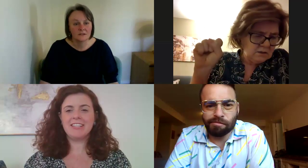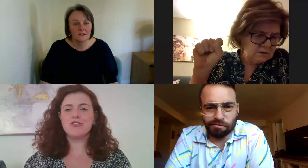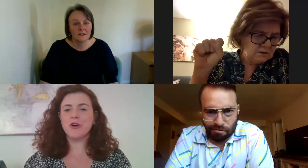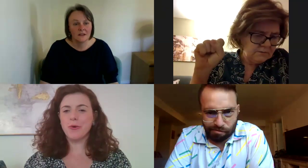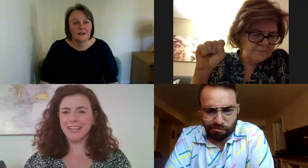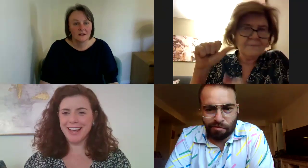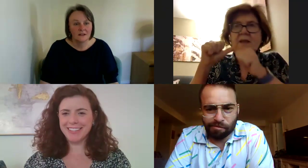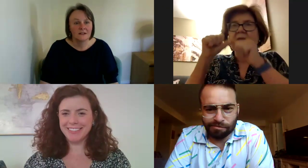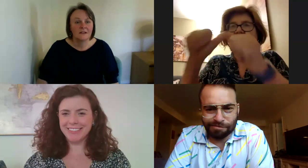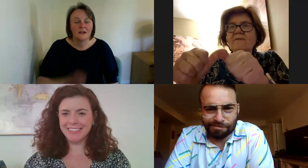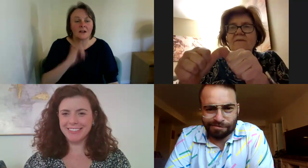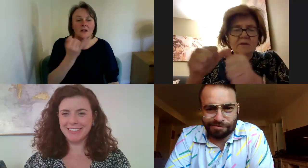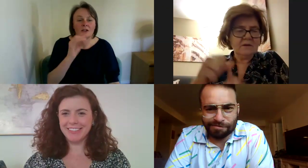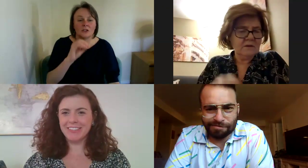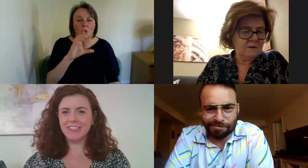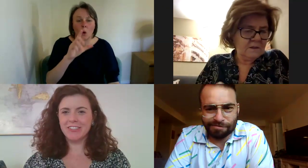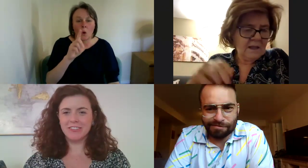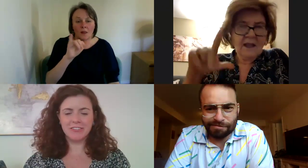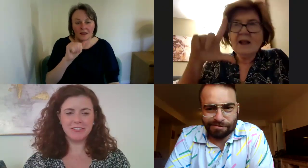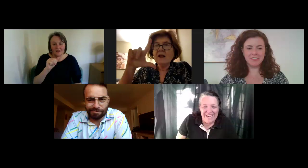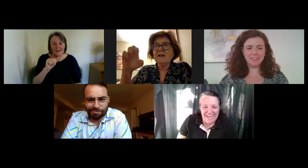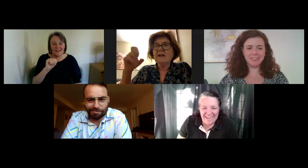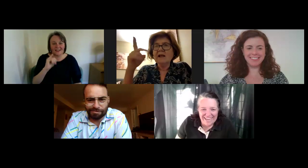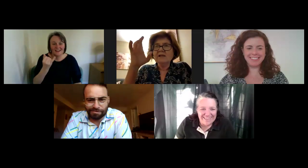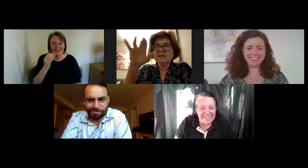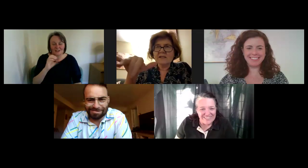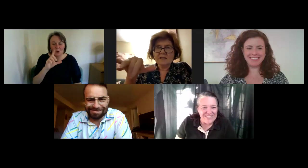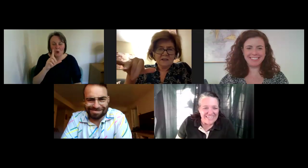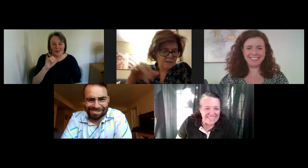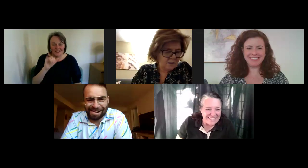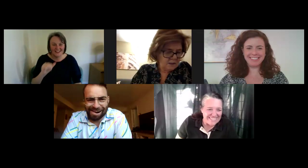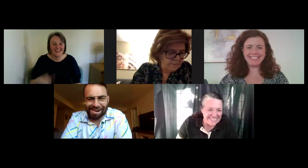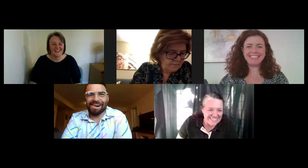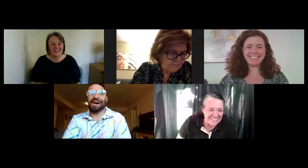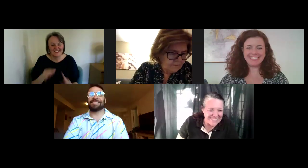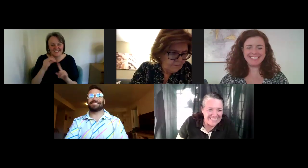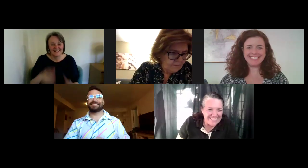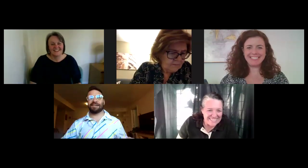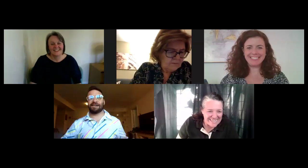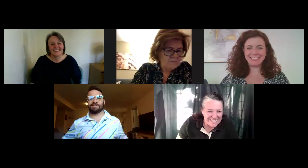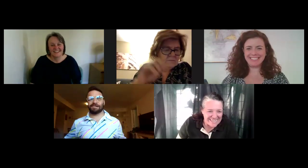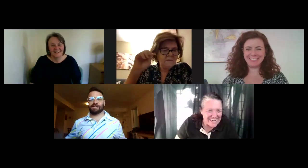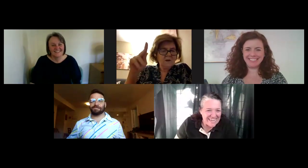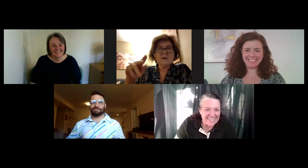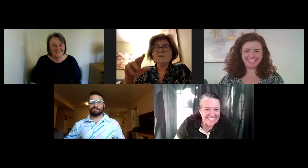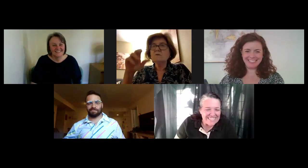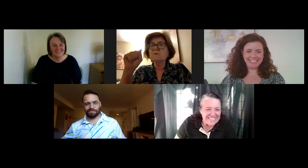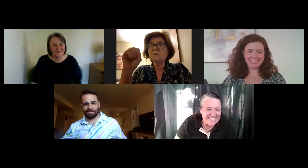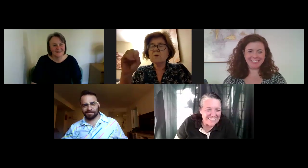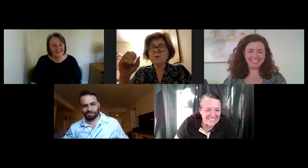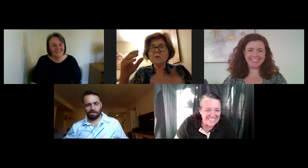It's Jecoliah. >> Oh! That's unique! >> So Jecoliah is here.